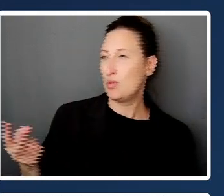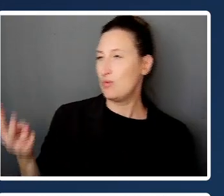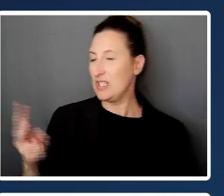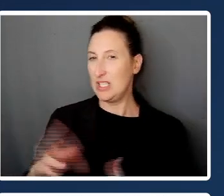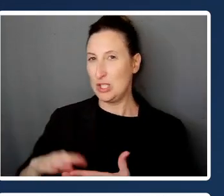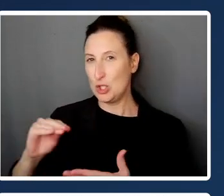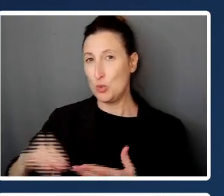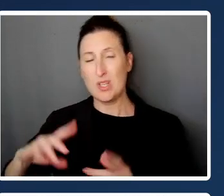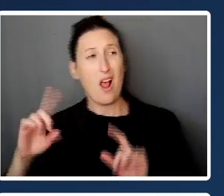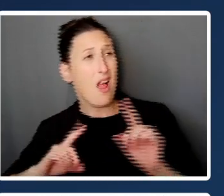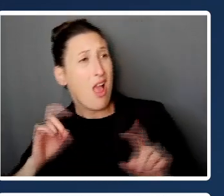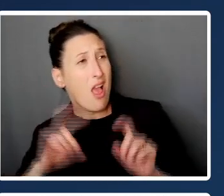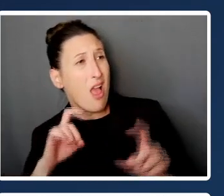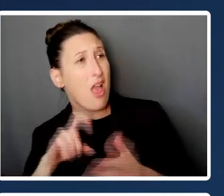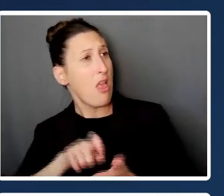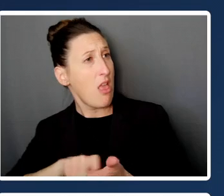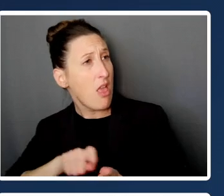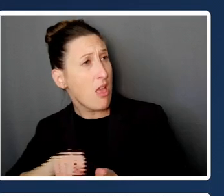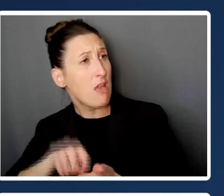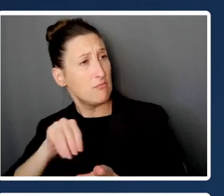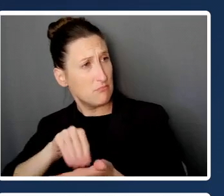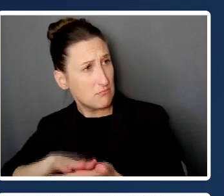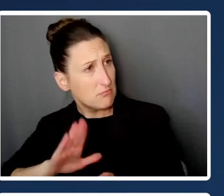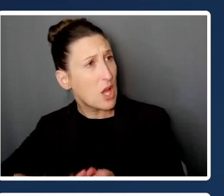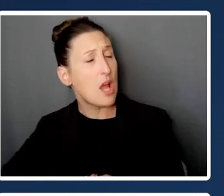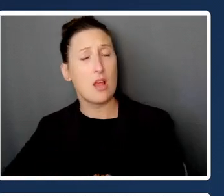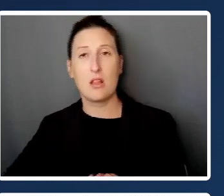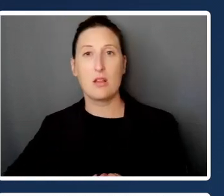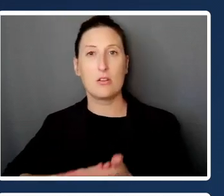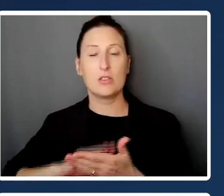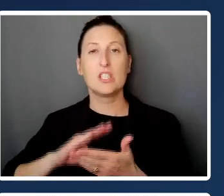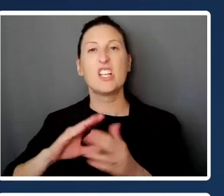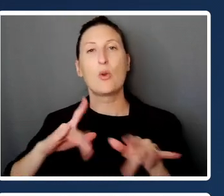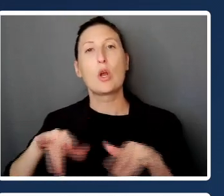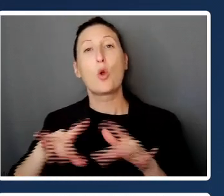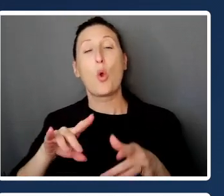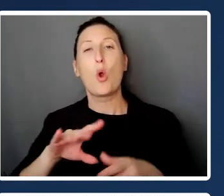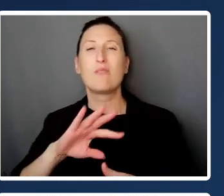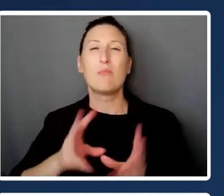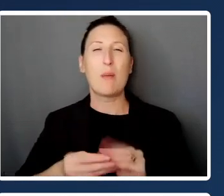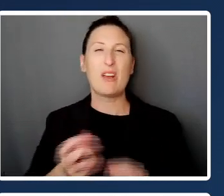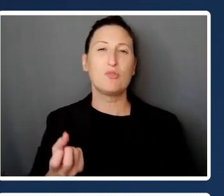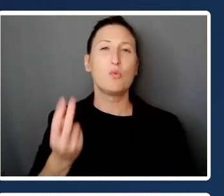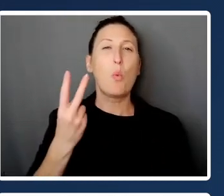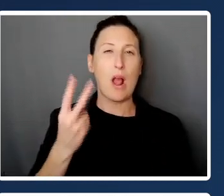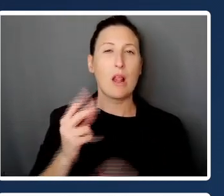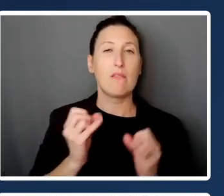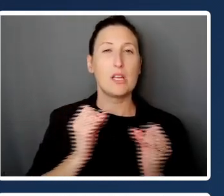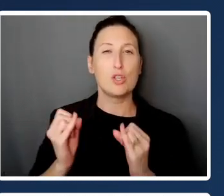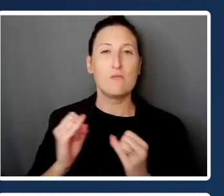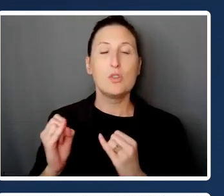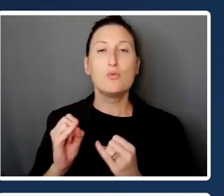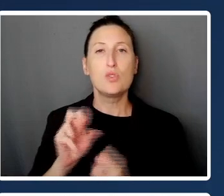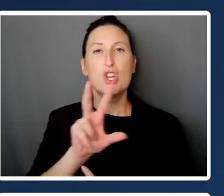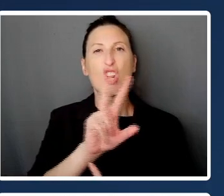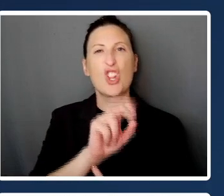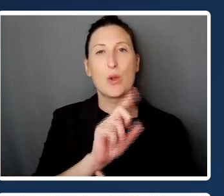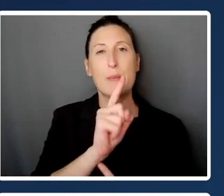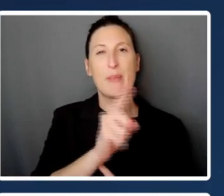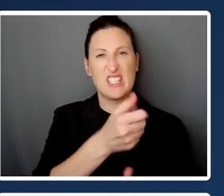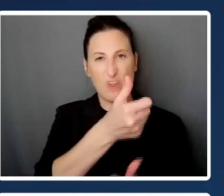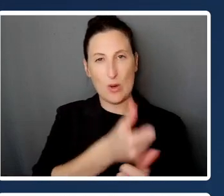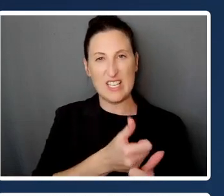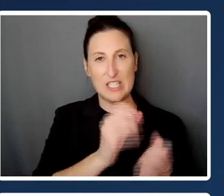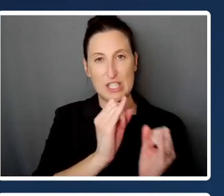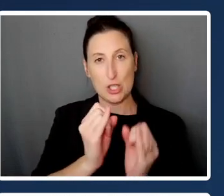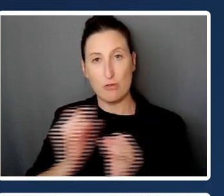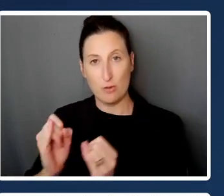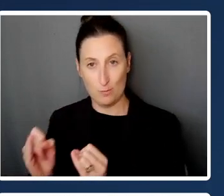they're recording all of the interviews. They did about 12 total, about 30 minutes each. Next slide.